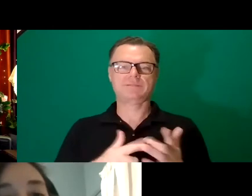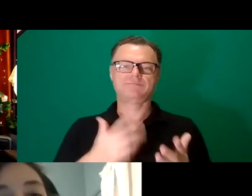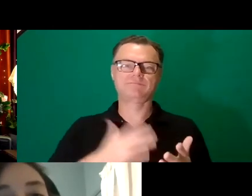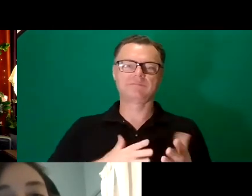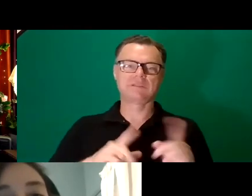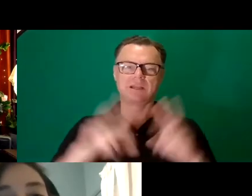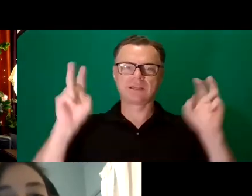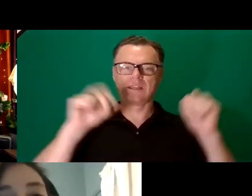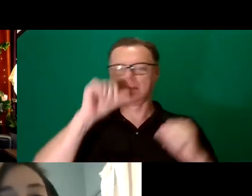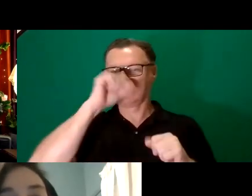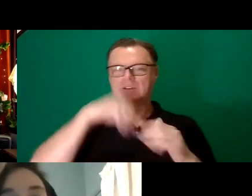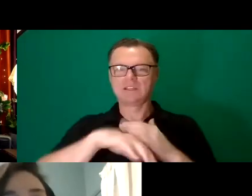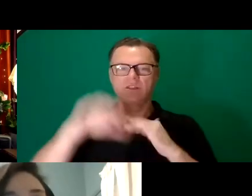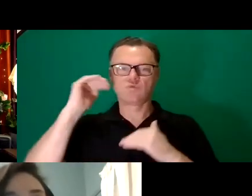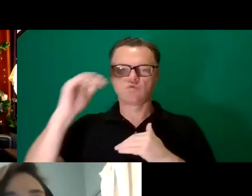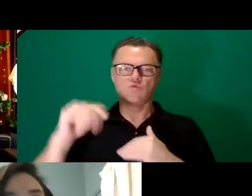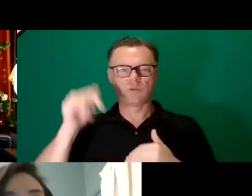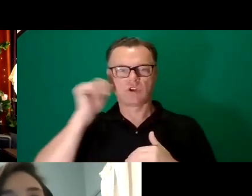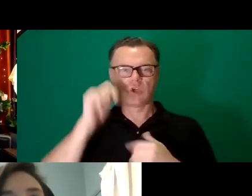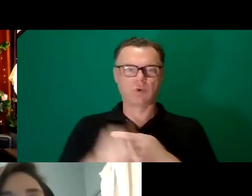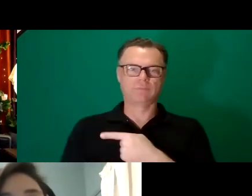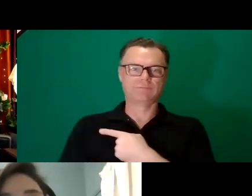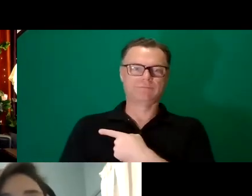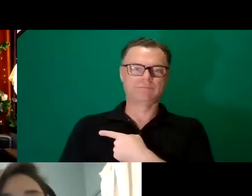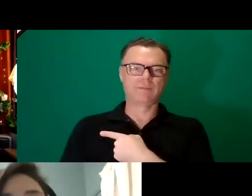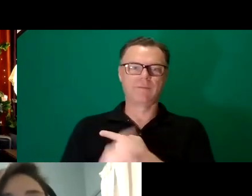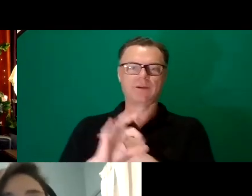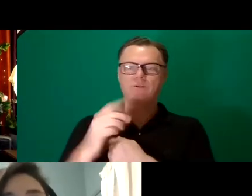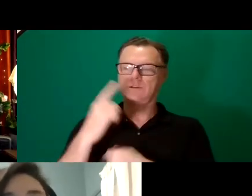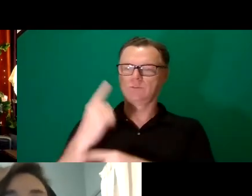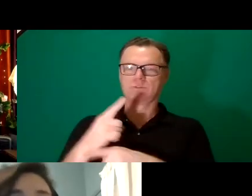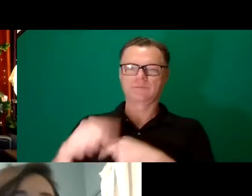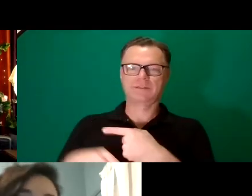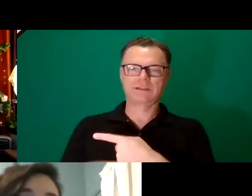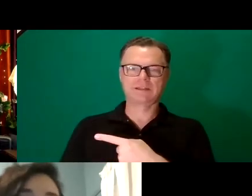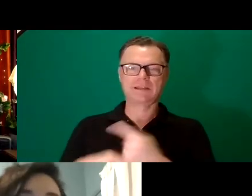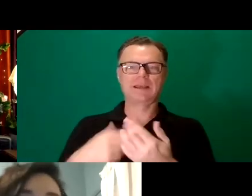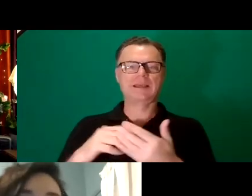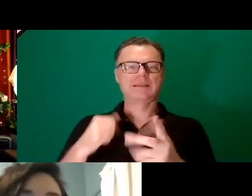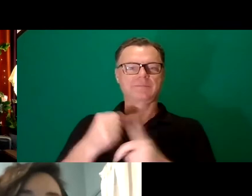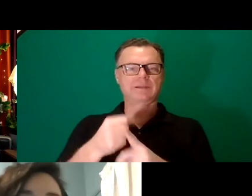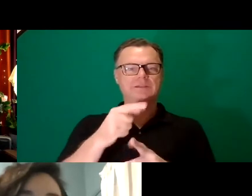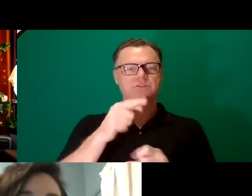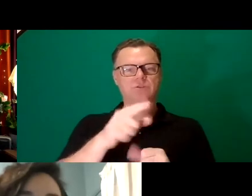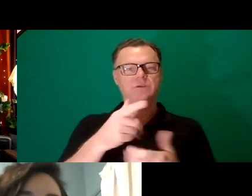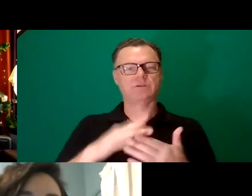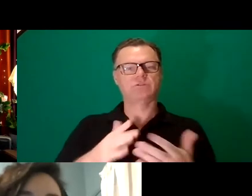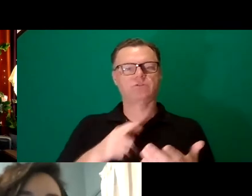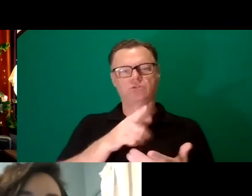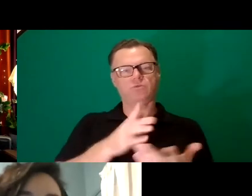room, how that really made an impact in terms of how you went through life and how until